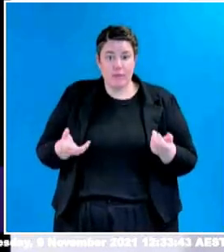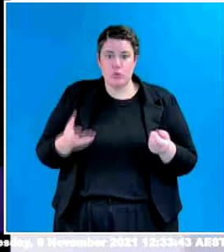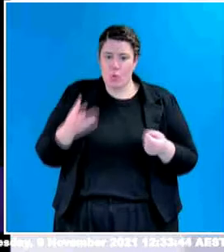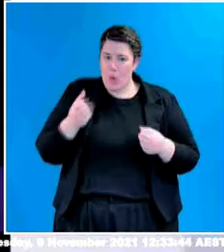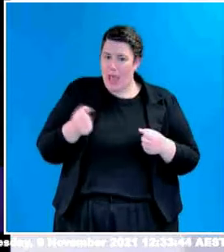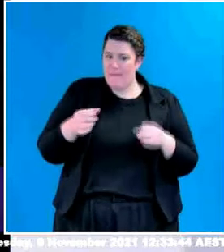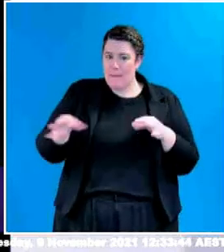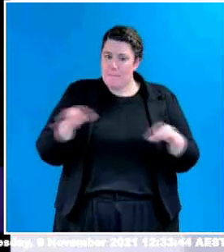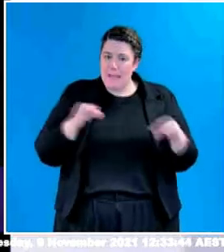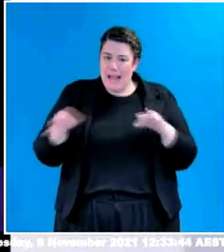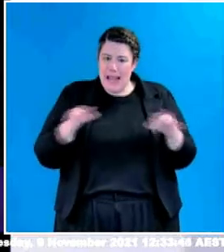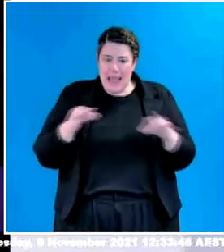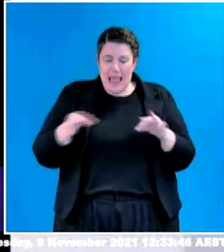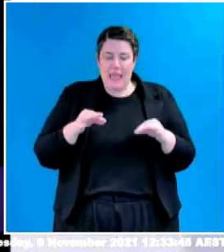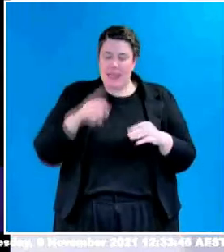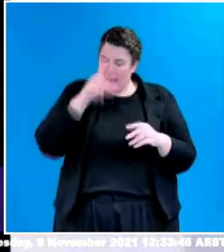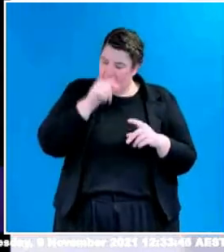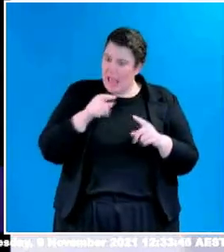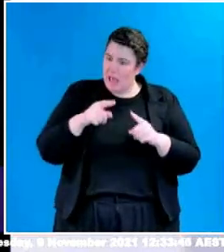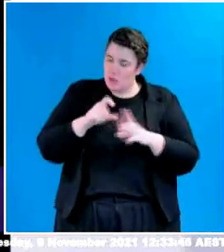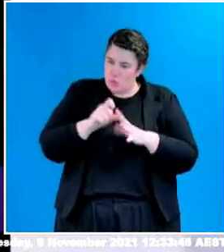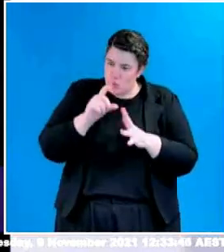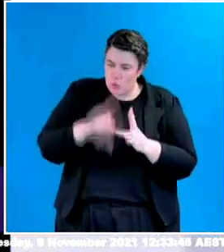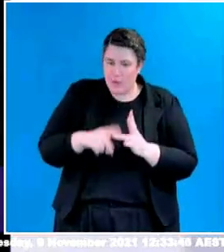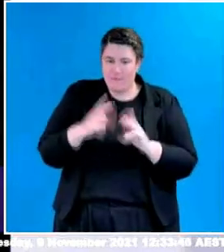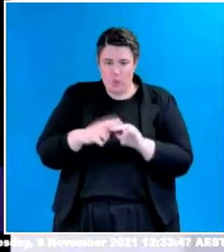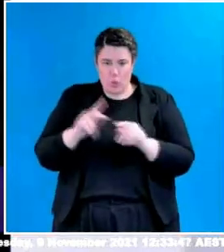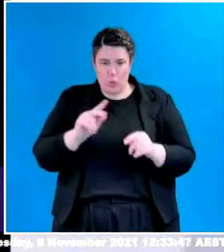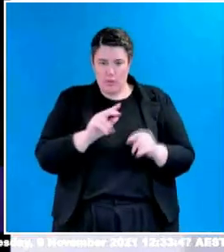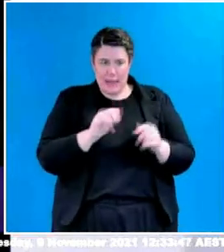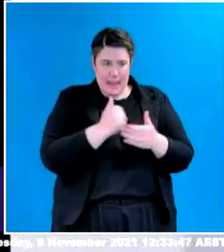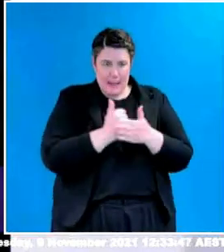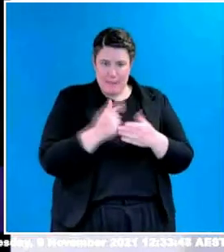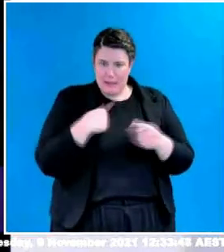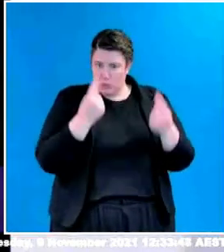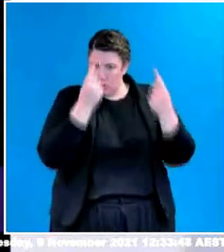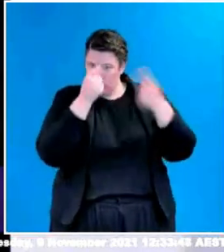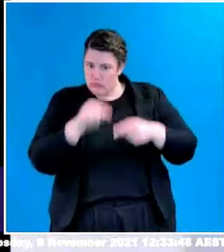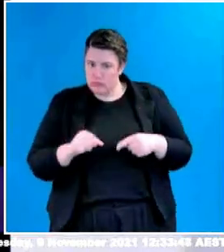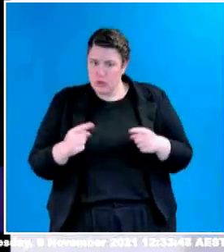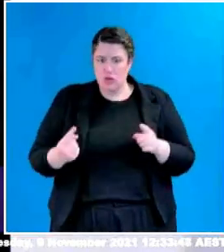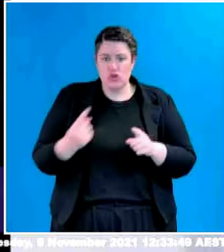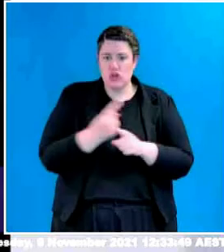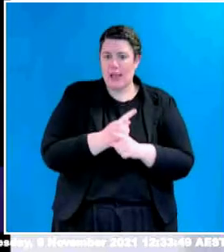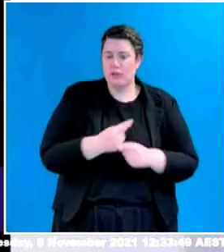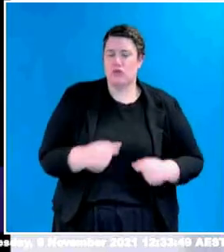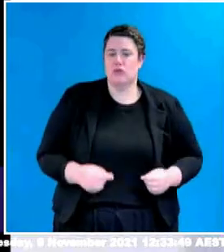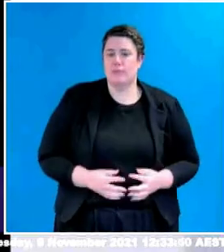that can be enforceable, in terms of changing those numbers? I think so.